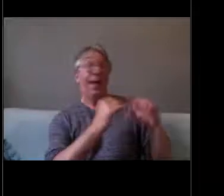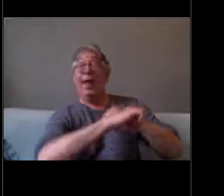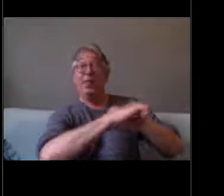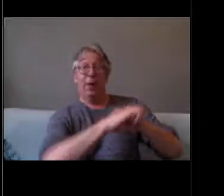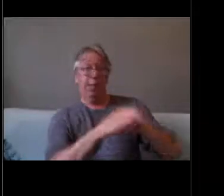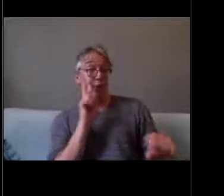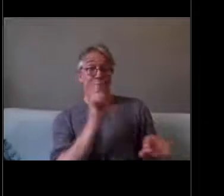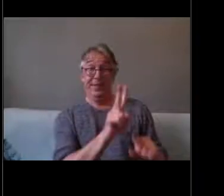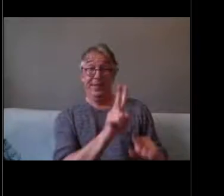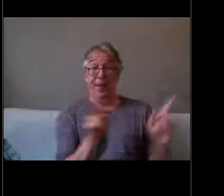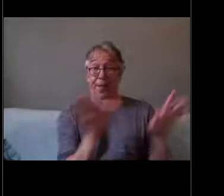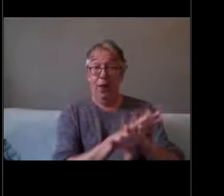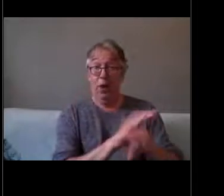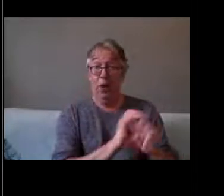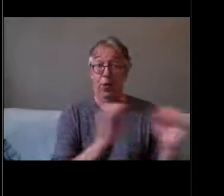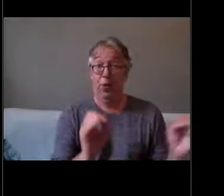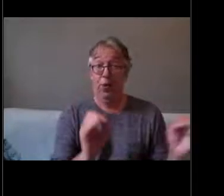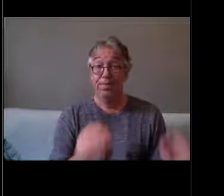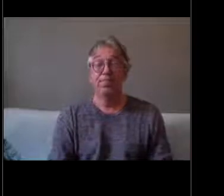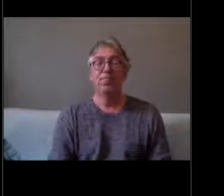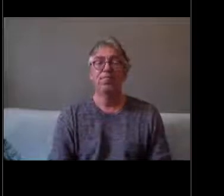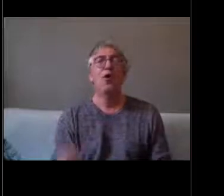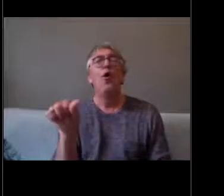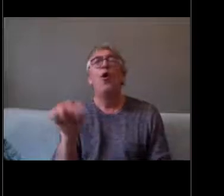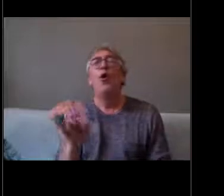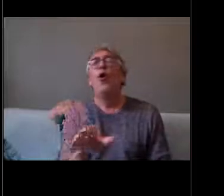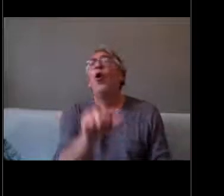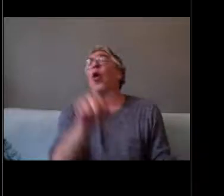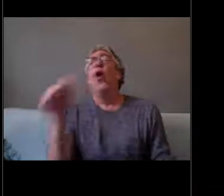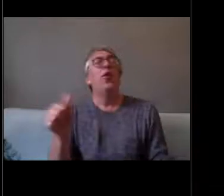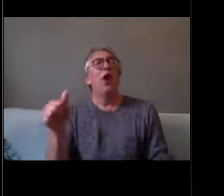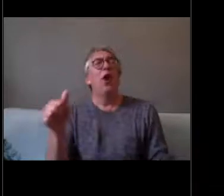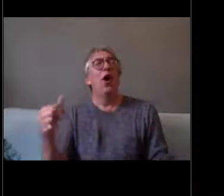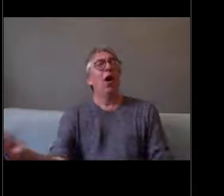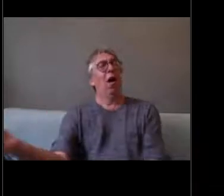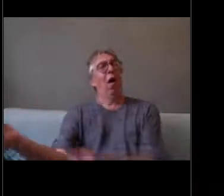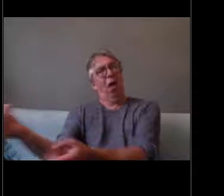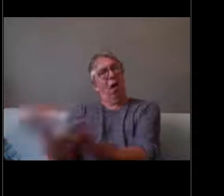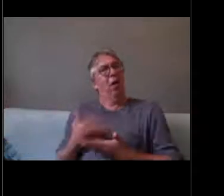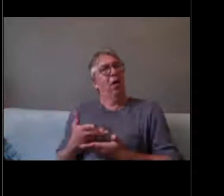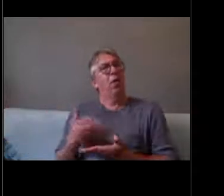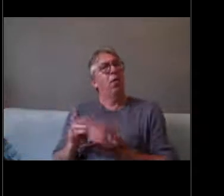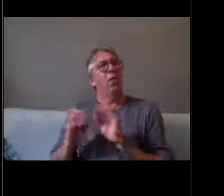Other concerns that were brought forward were included in environmental and infrastructure related,